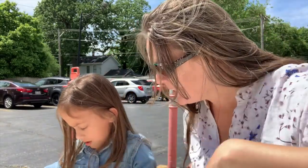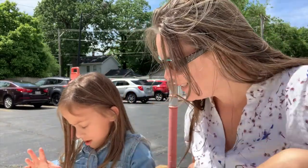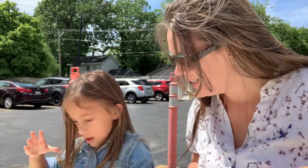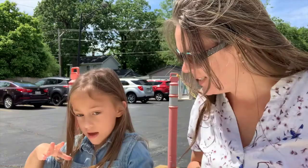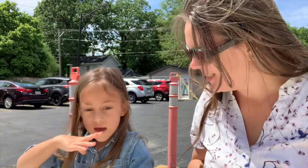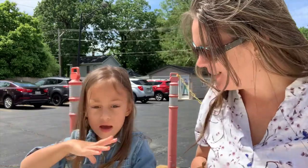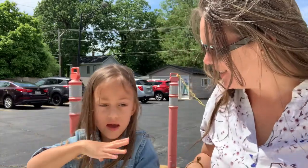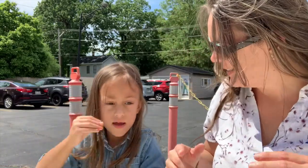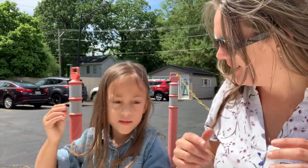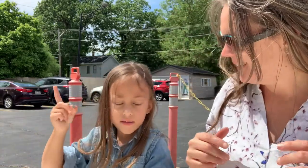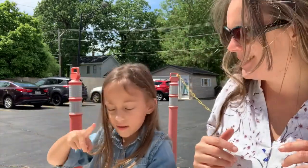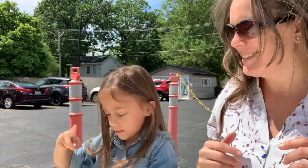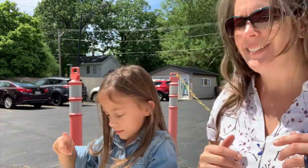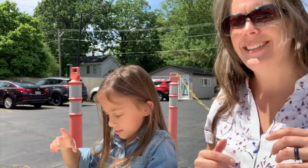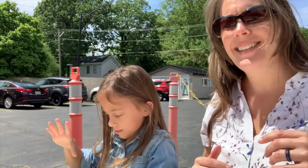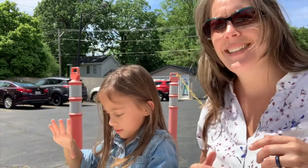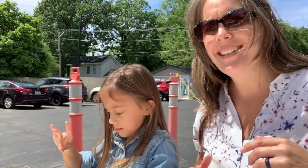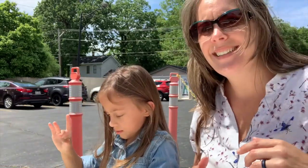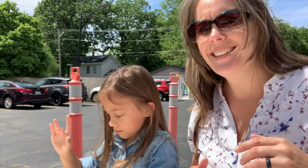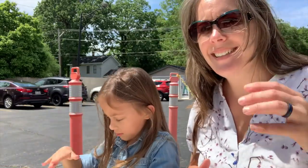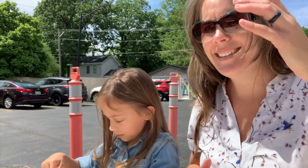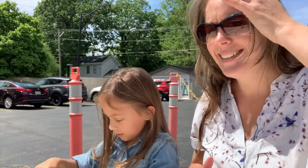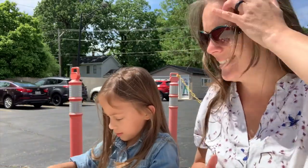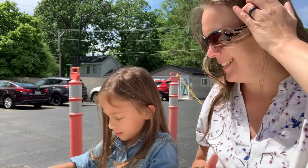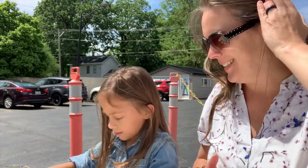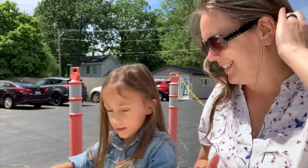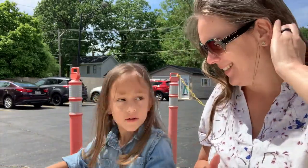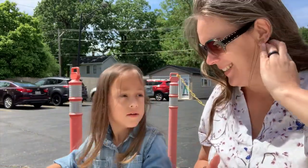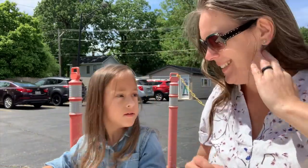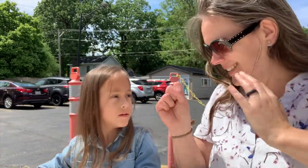And then we will get new stamp on this next!